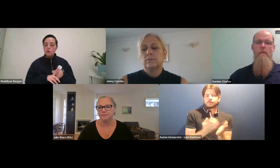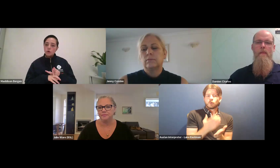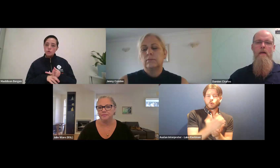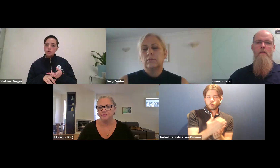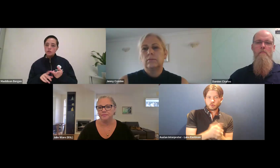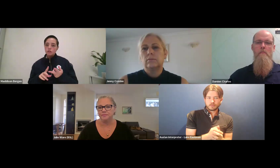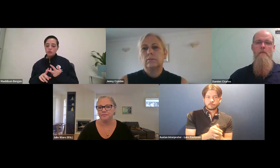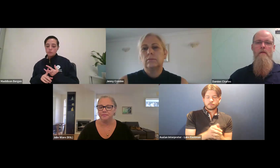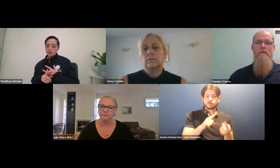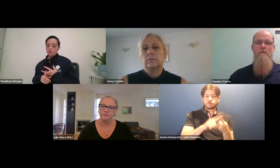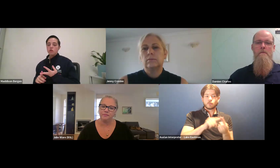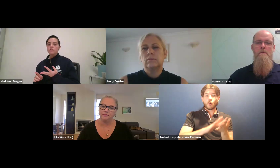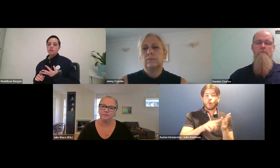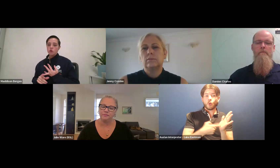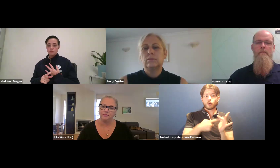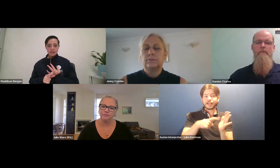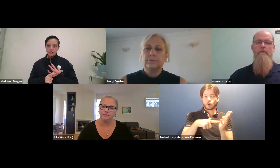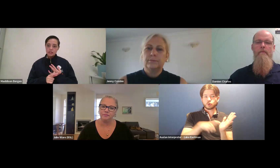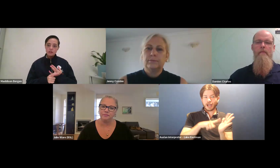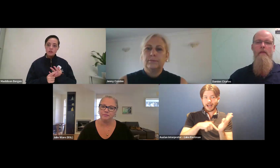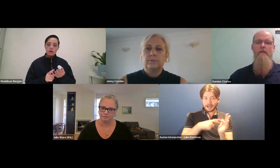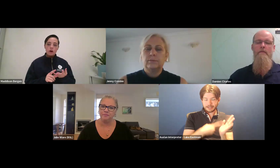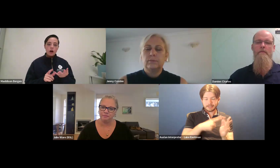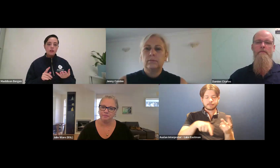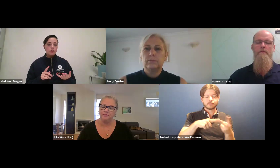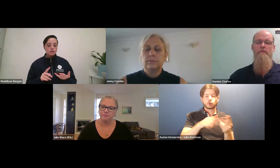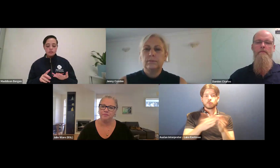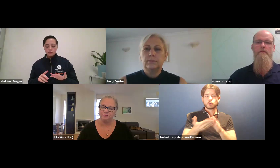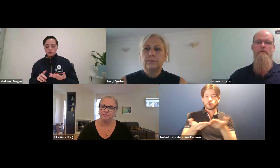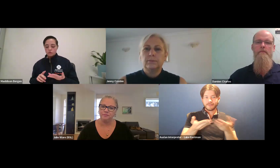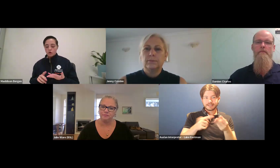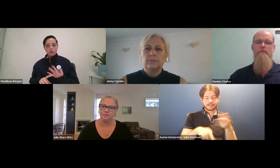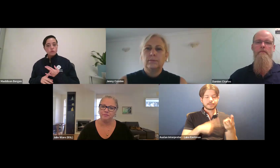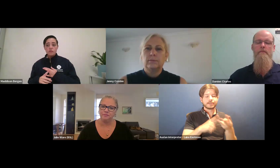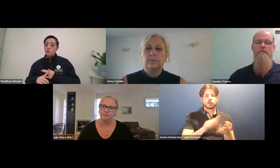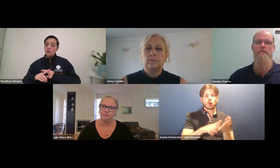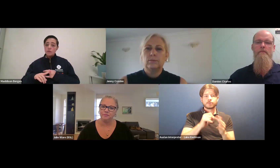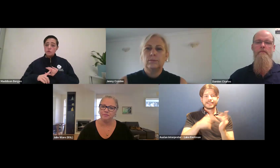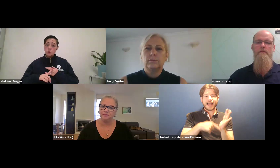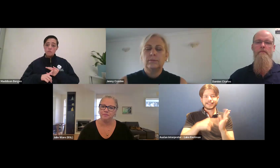horticulture community service and hospitality.